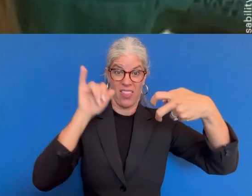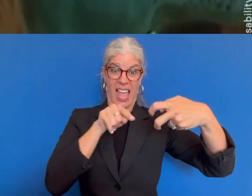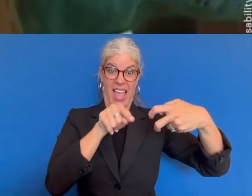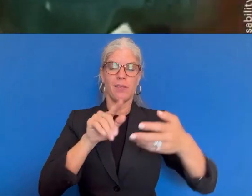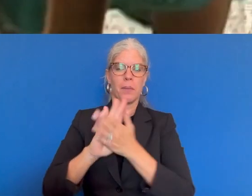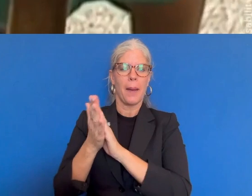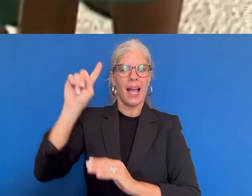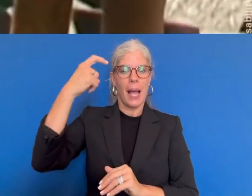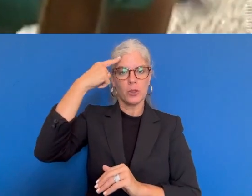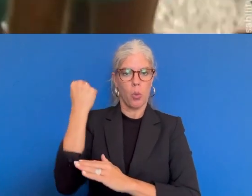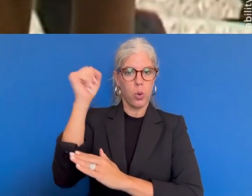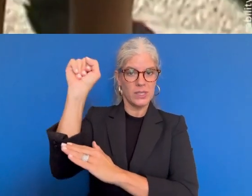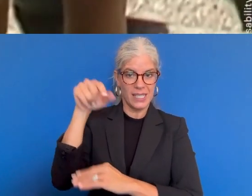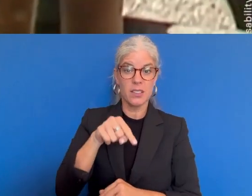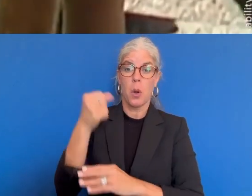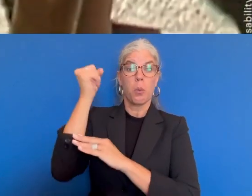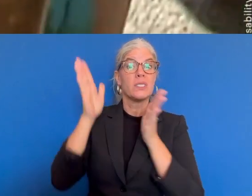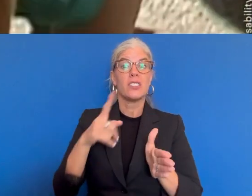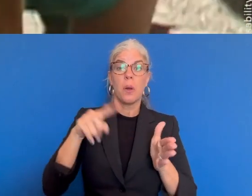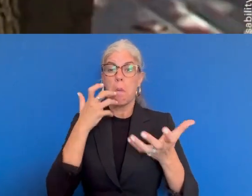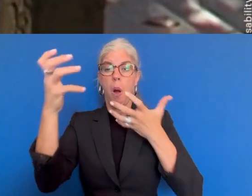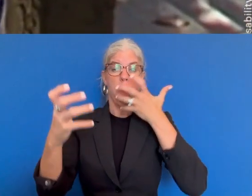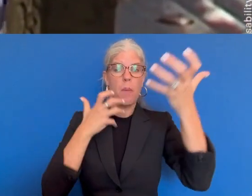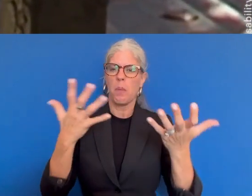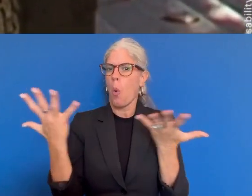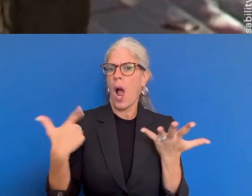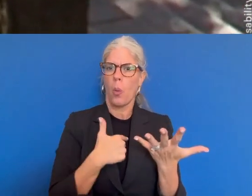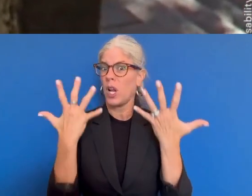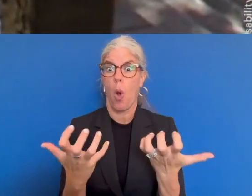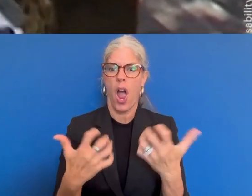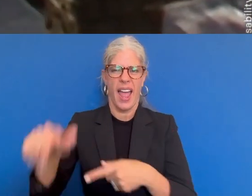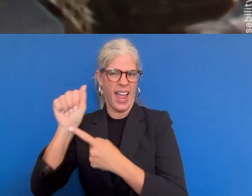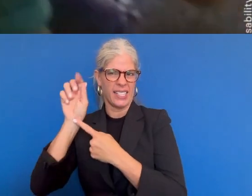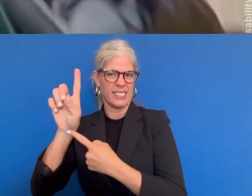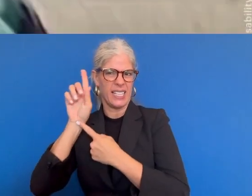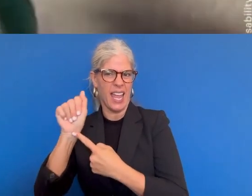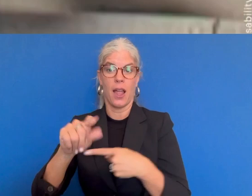What do we want? ADA. When do we want it? Now.